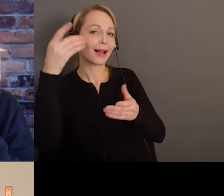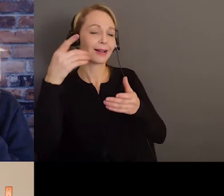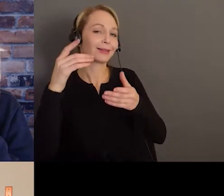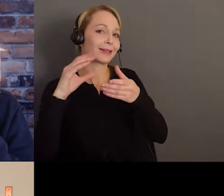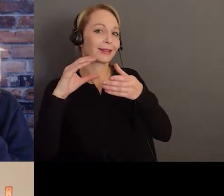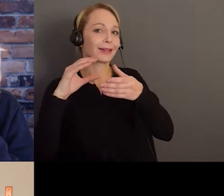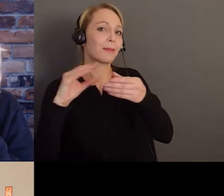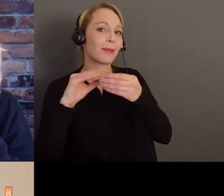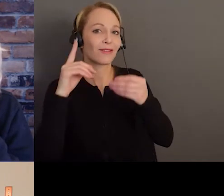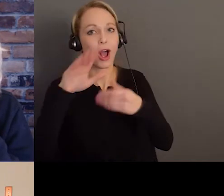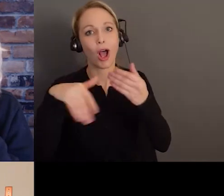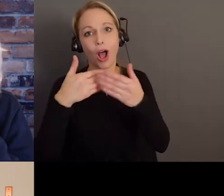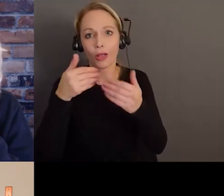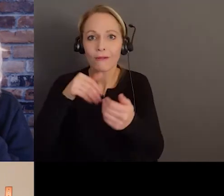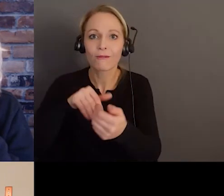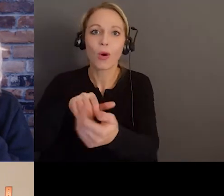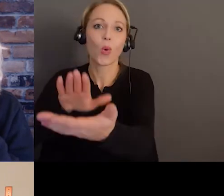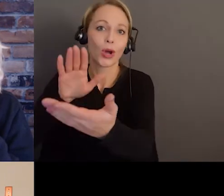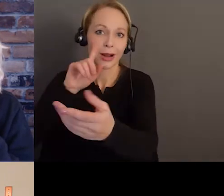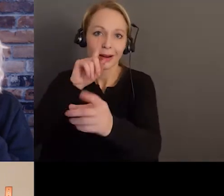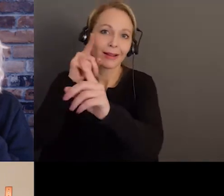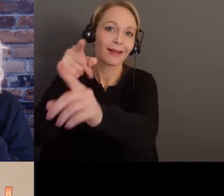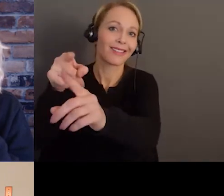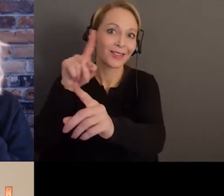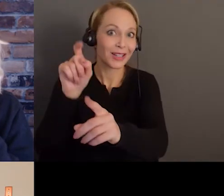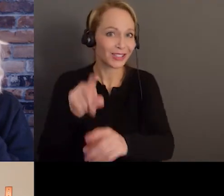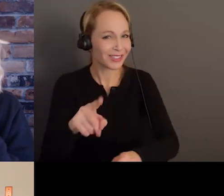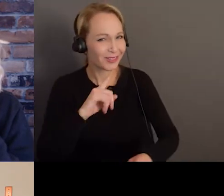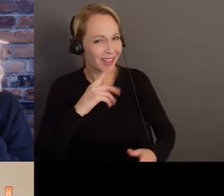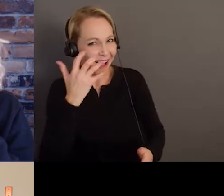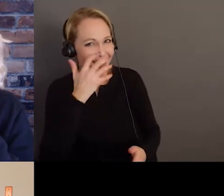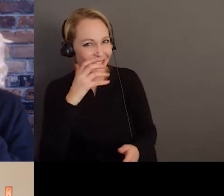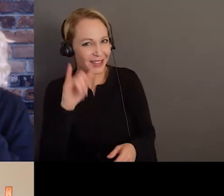IT'S SO AWESOME TO SEE YOU PICKING UP THE HINT AND